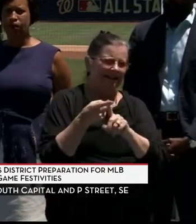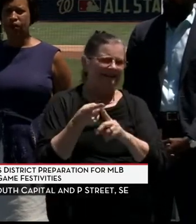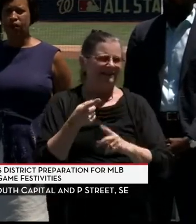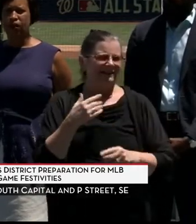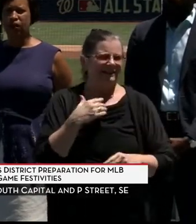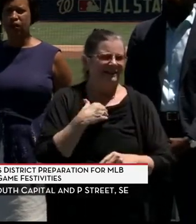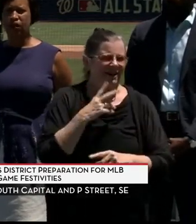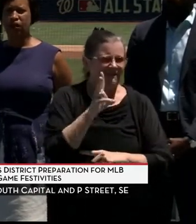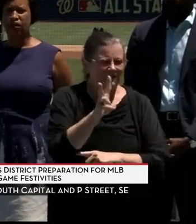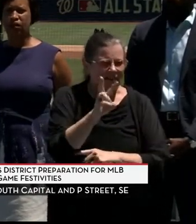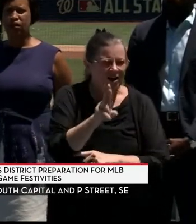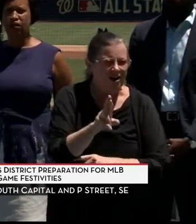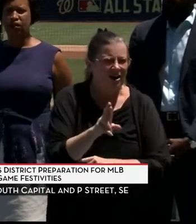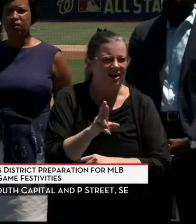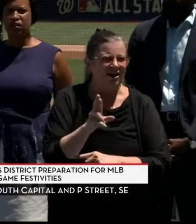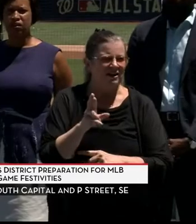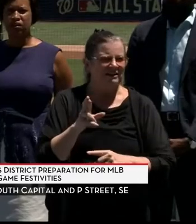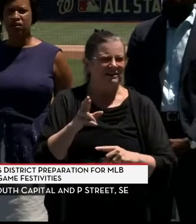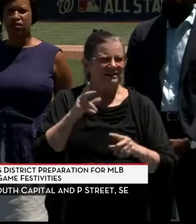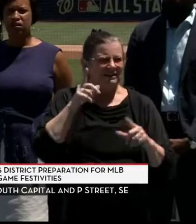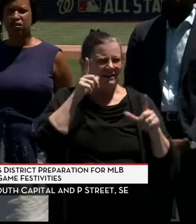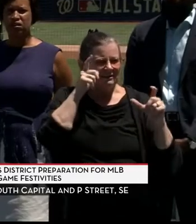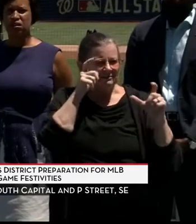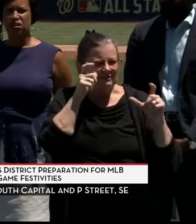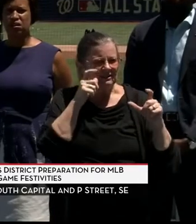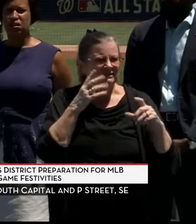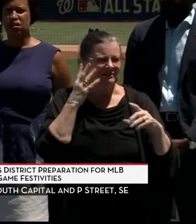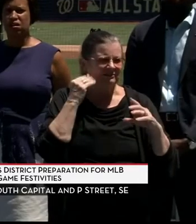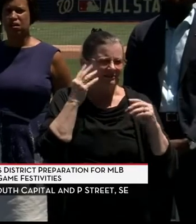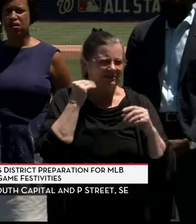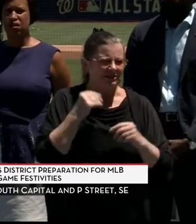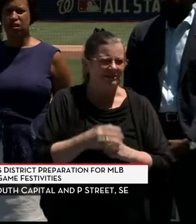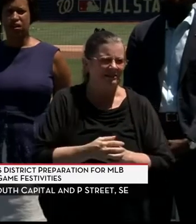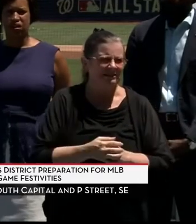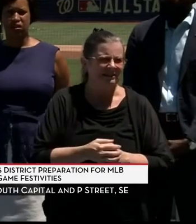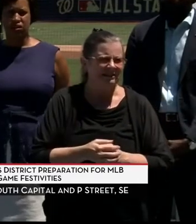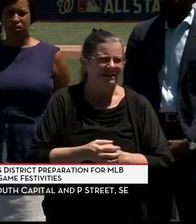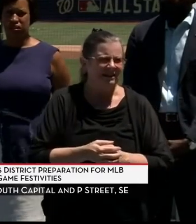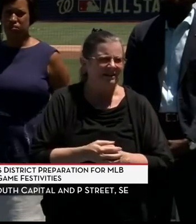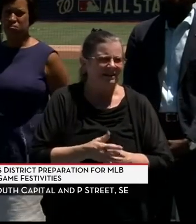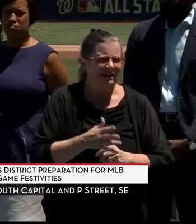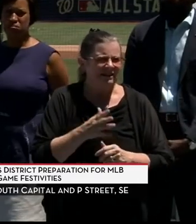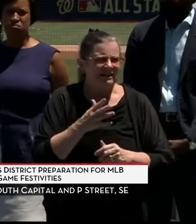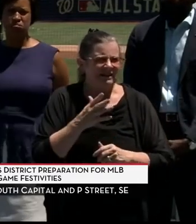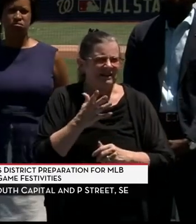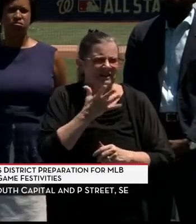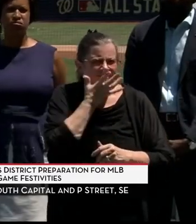EXPERIENCE, A FIELD OF DREAMS, THE PERFORMANCE ATTRACTION AND MANY OTHERS.